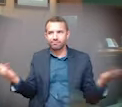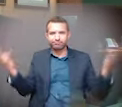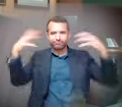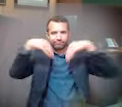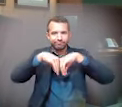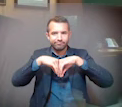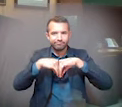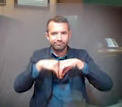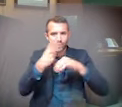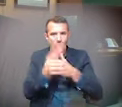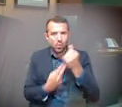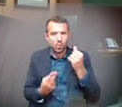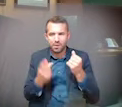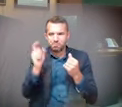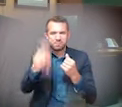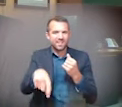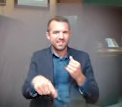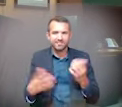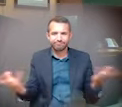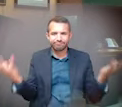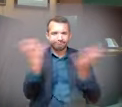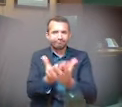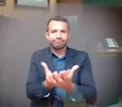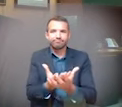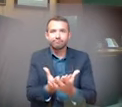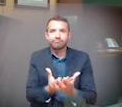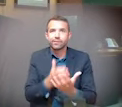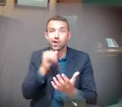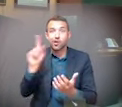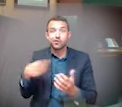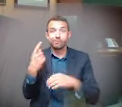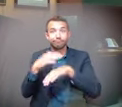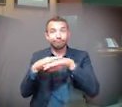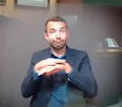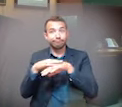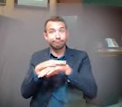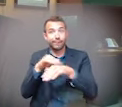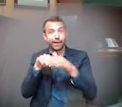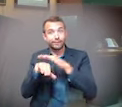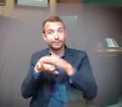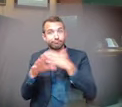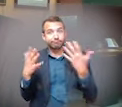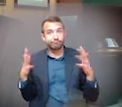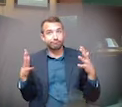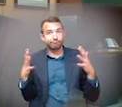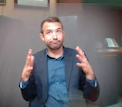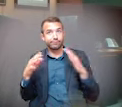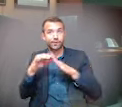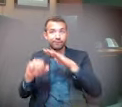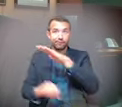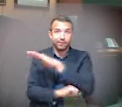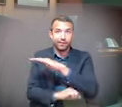That we would be moving beyond accessibility, which are the foundational elements that we need